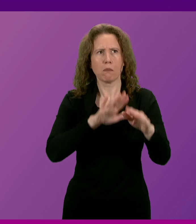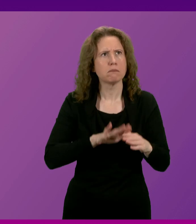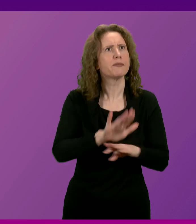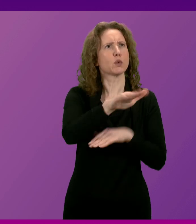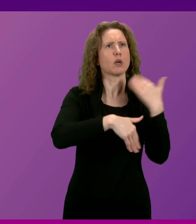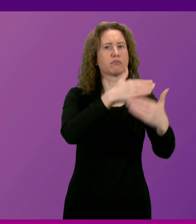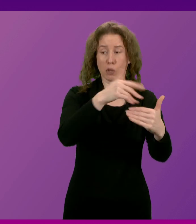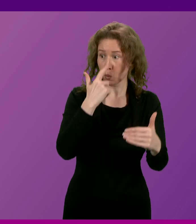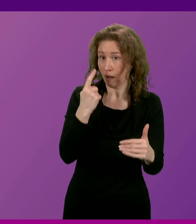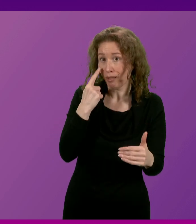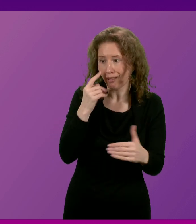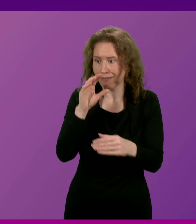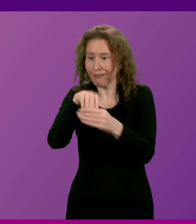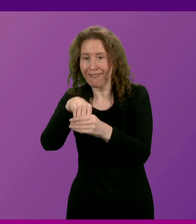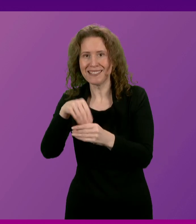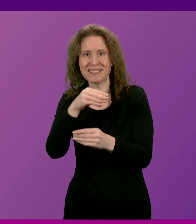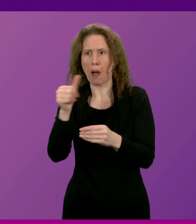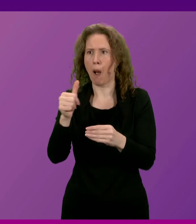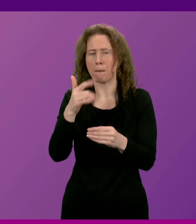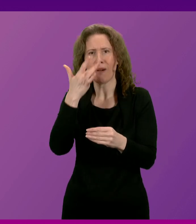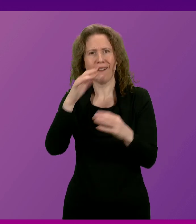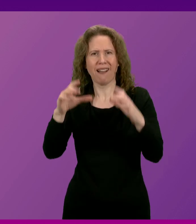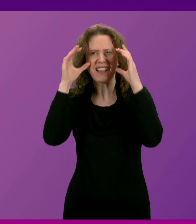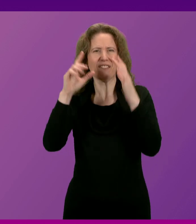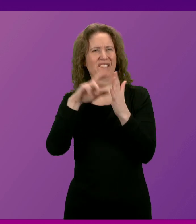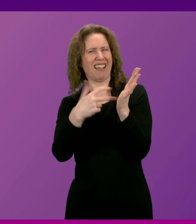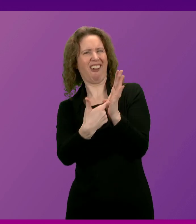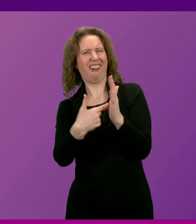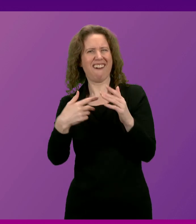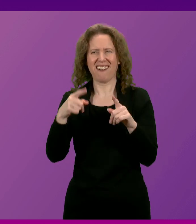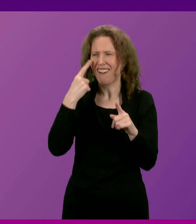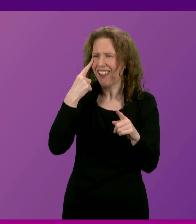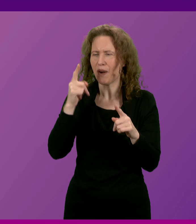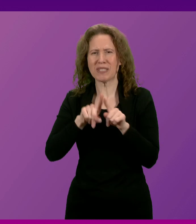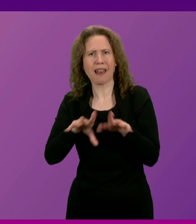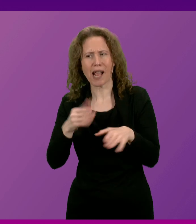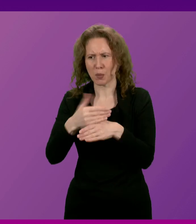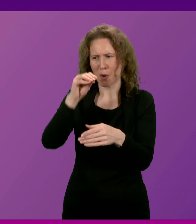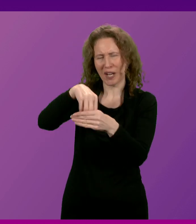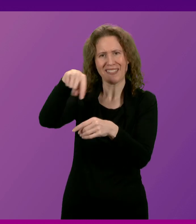even try out some augmented reality tools that will be on show at a Skills Development Scotland